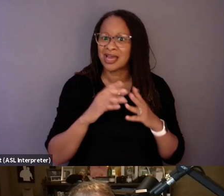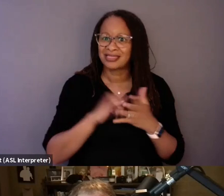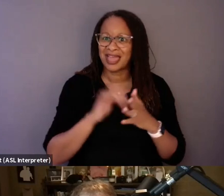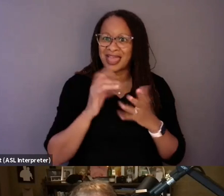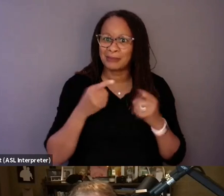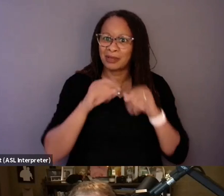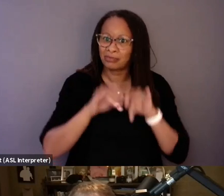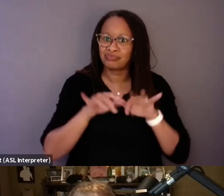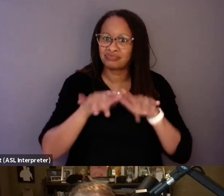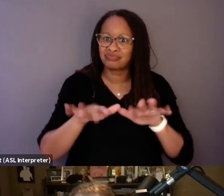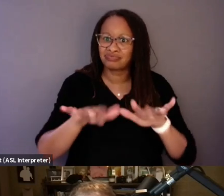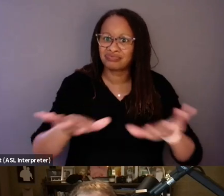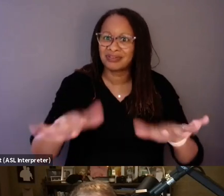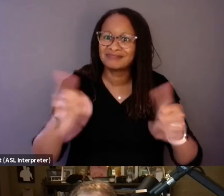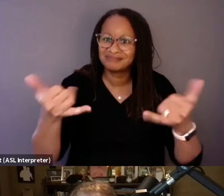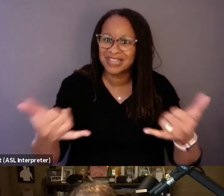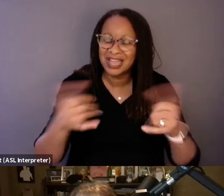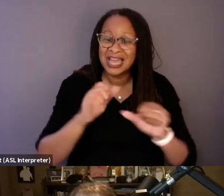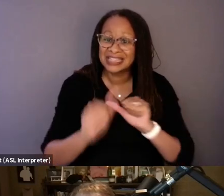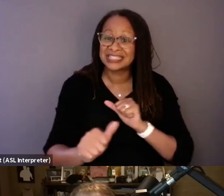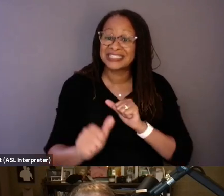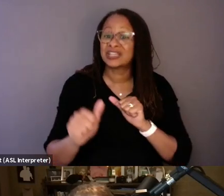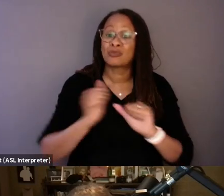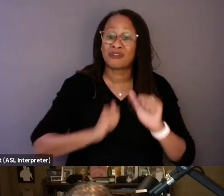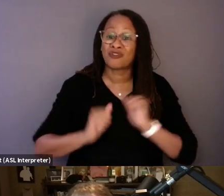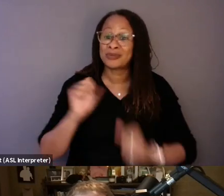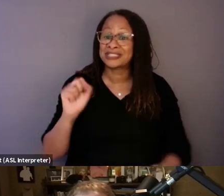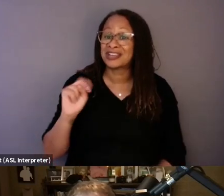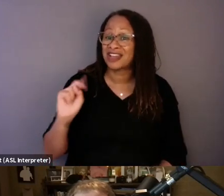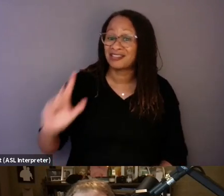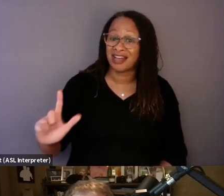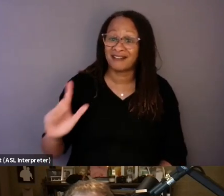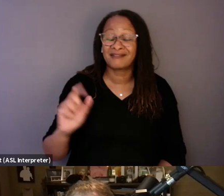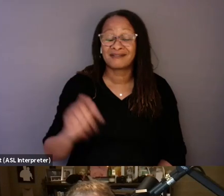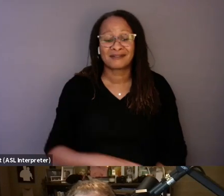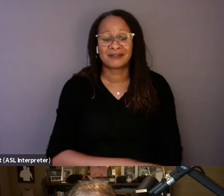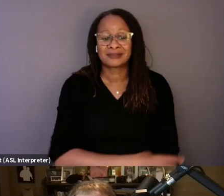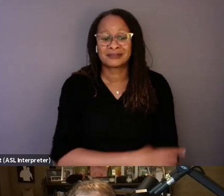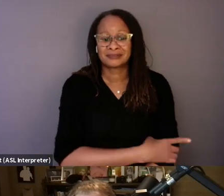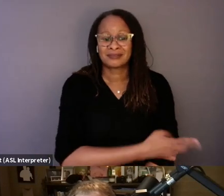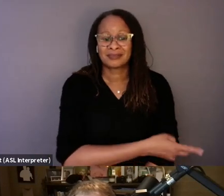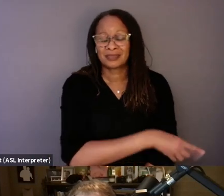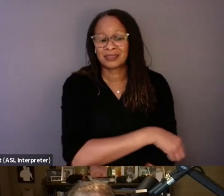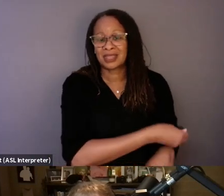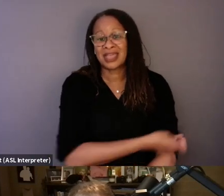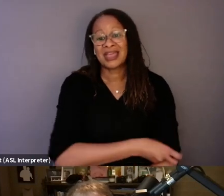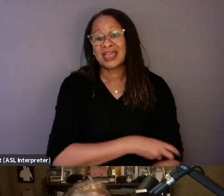They're still performing Saturday Night Live. And believe me, if there was no original, not ready for prime time players